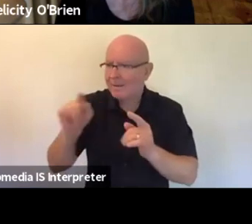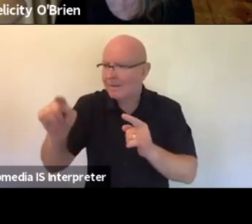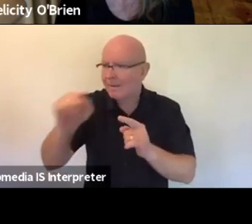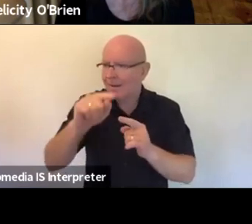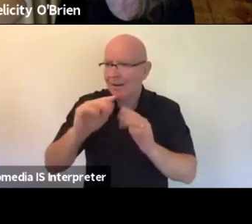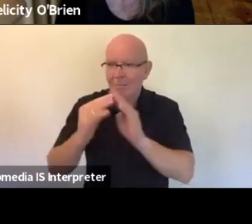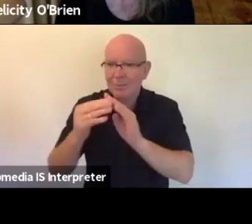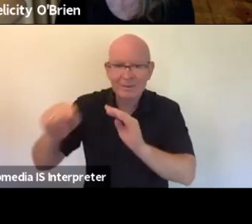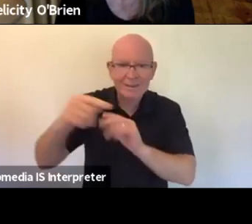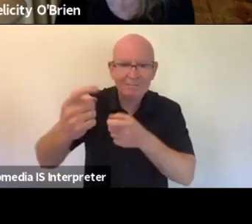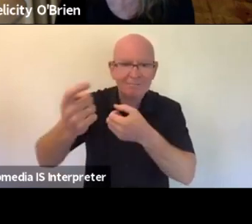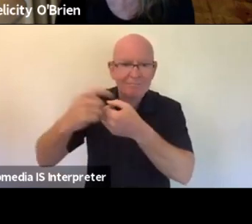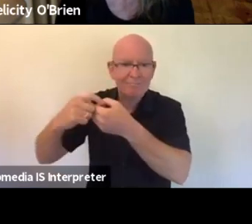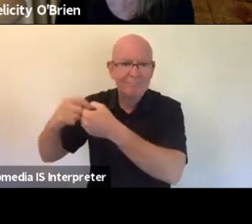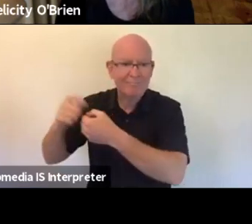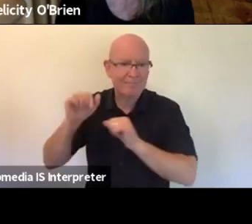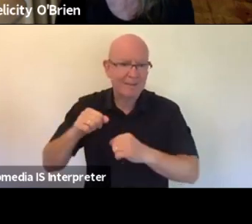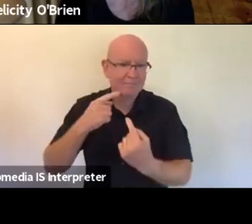sometime during or after the webinar tonight.